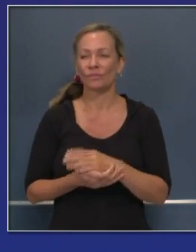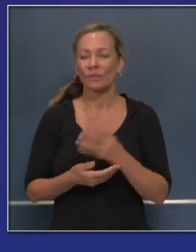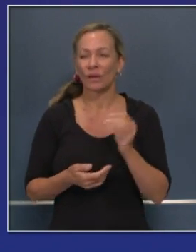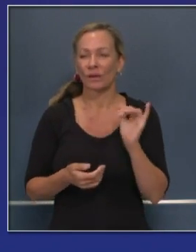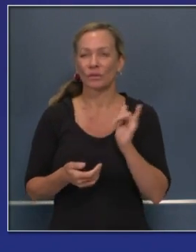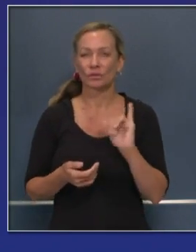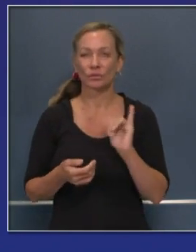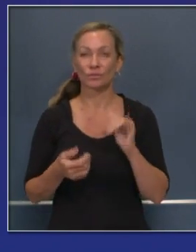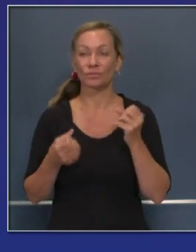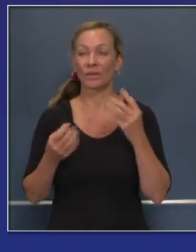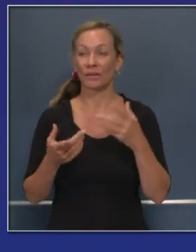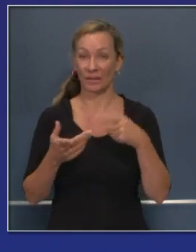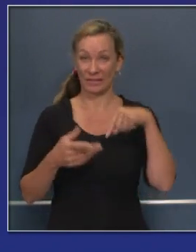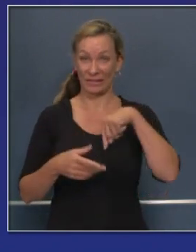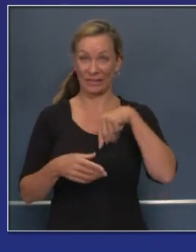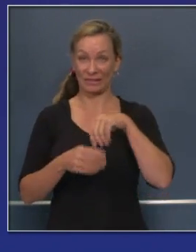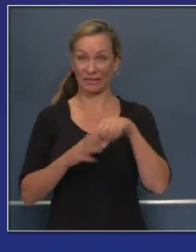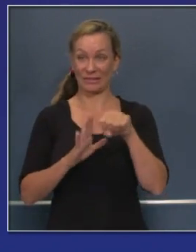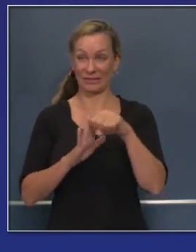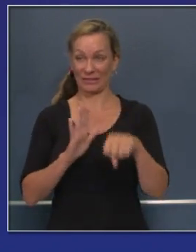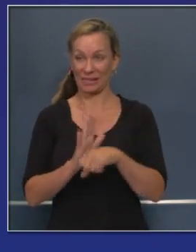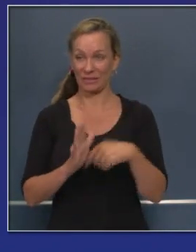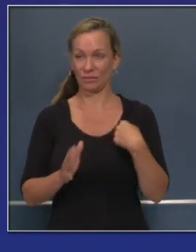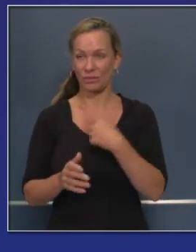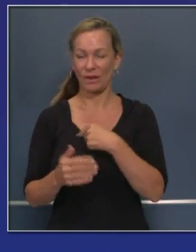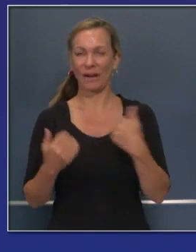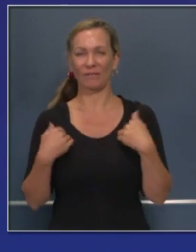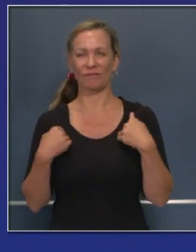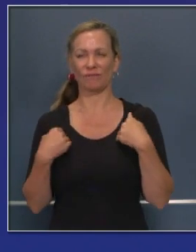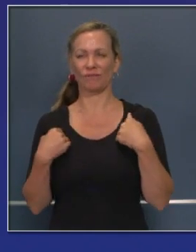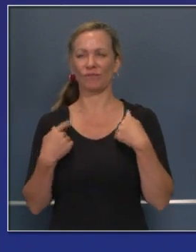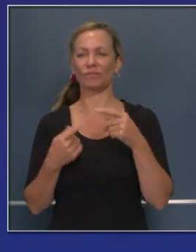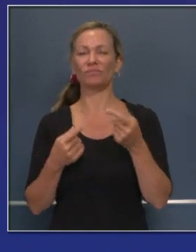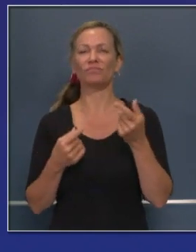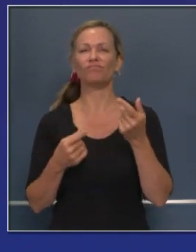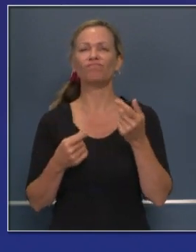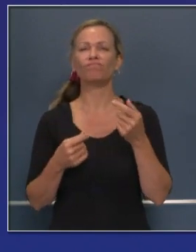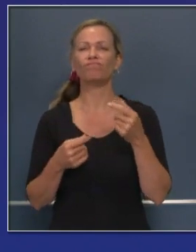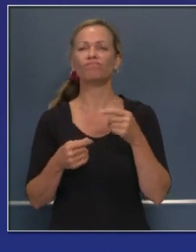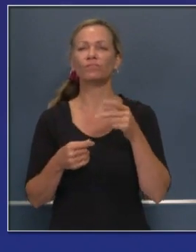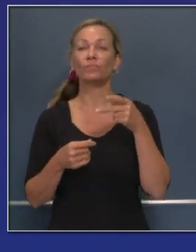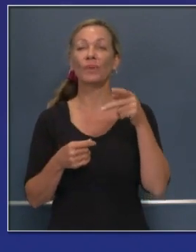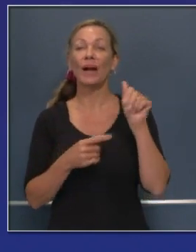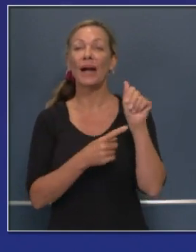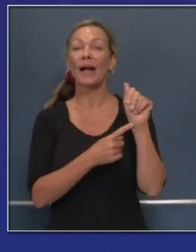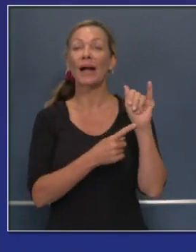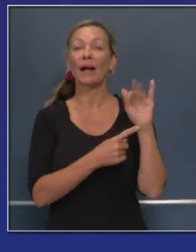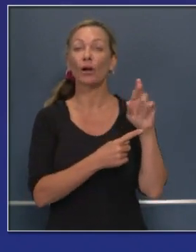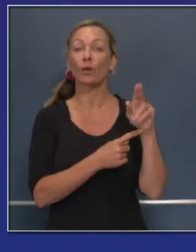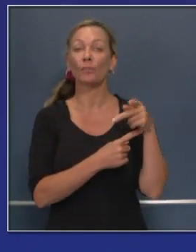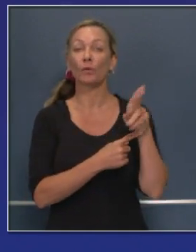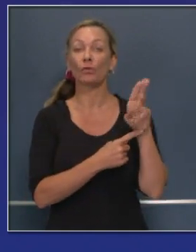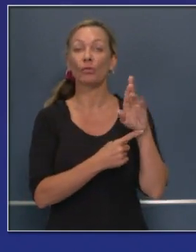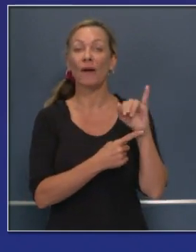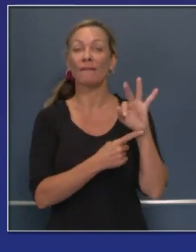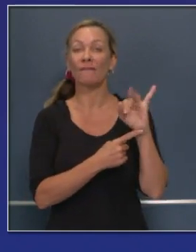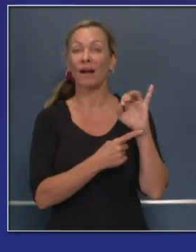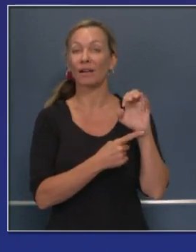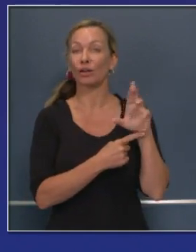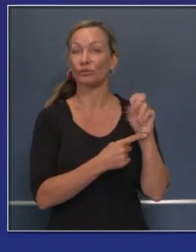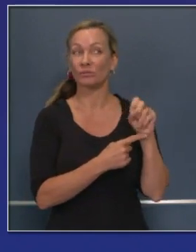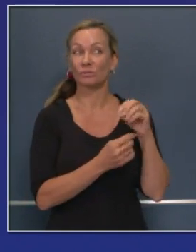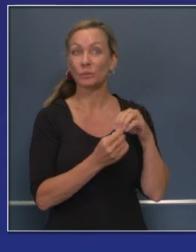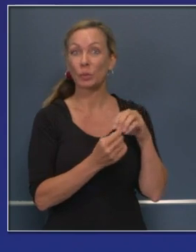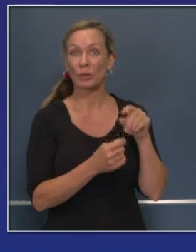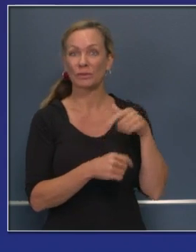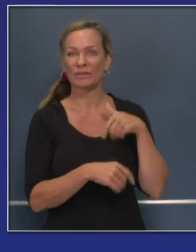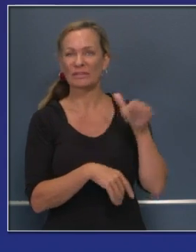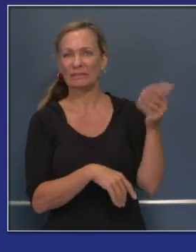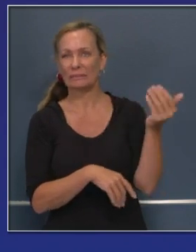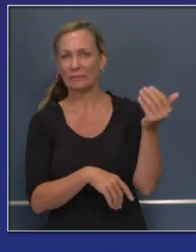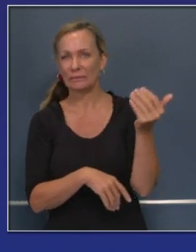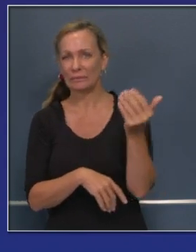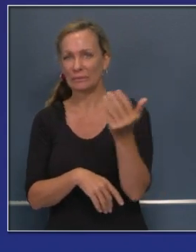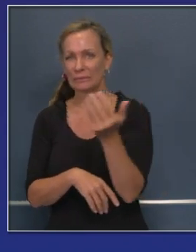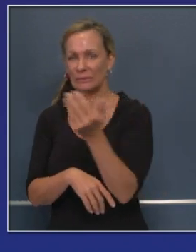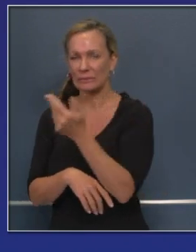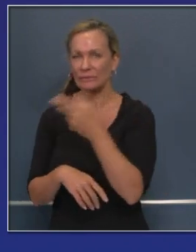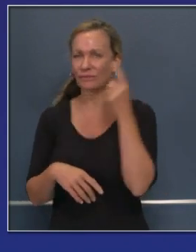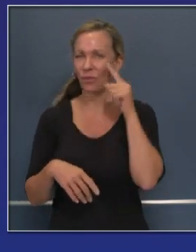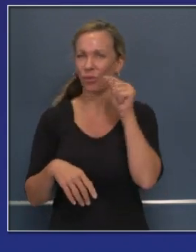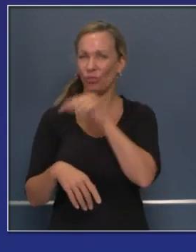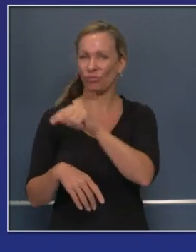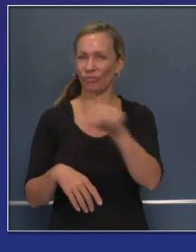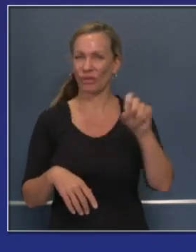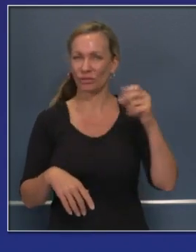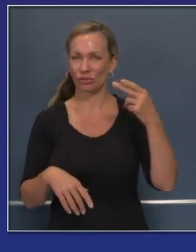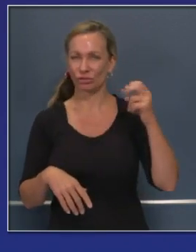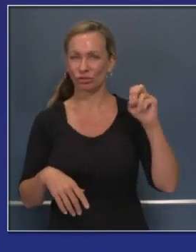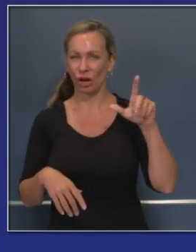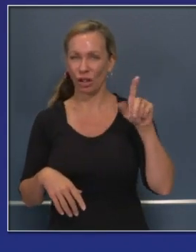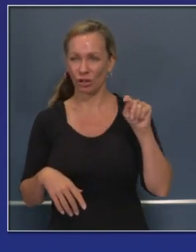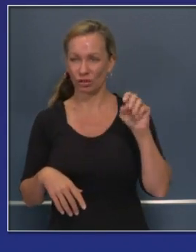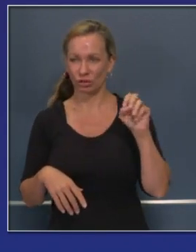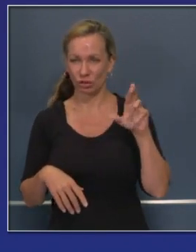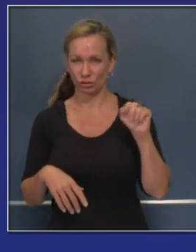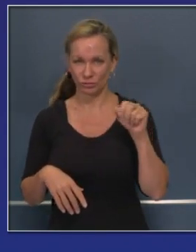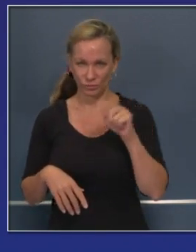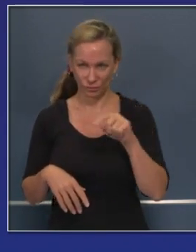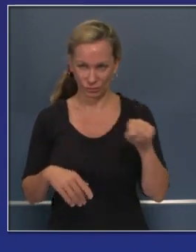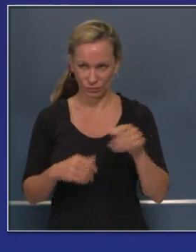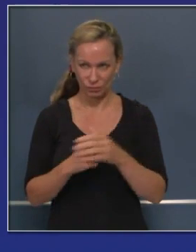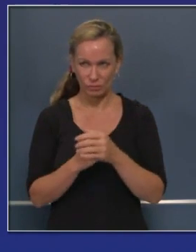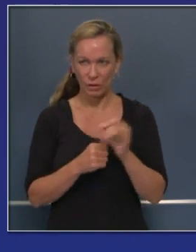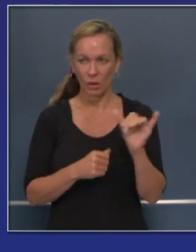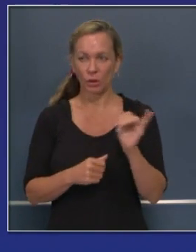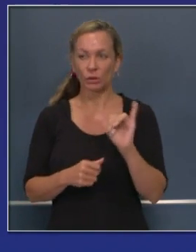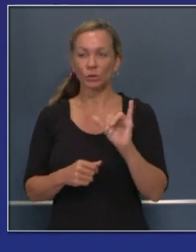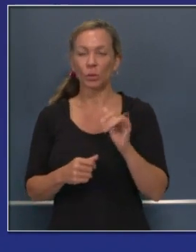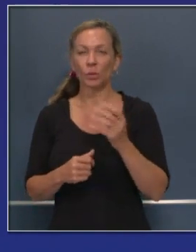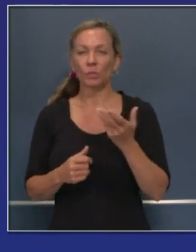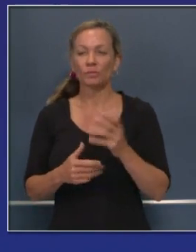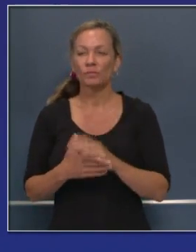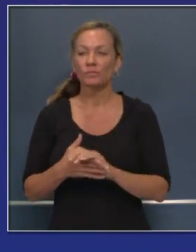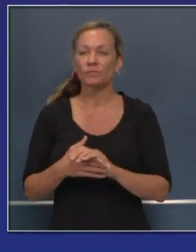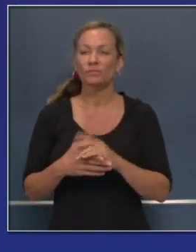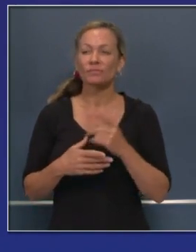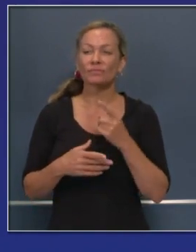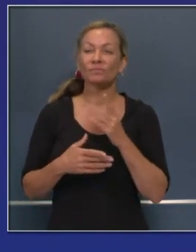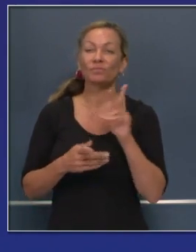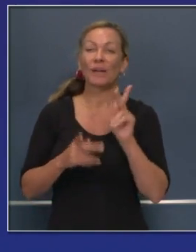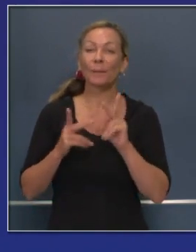I WANT TO THANK OUR PARTNERS WHO HAVE BEEN WORKING OVERTIME TO GET MORE AIR PURIFIERS.